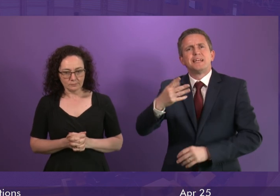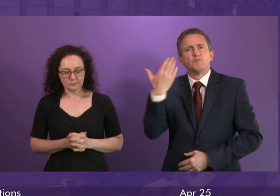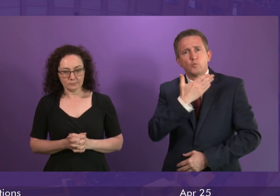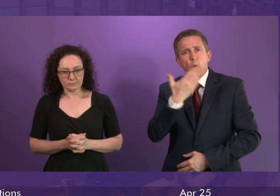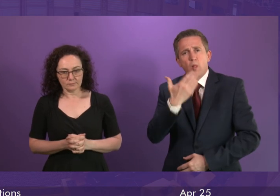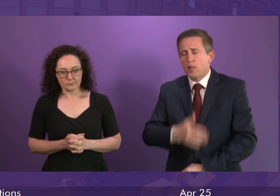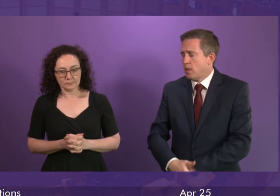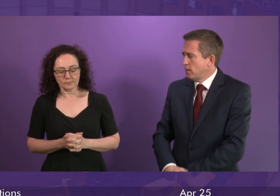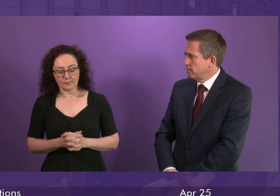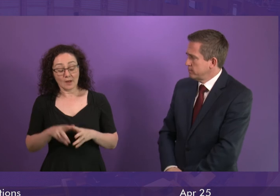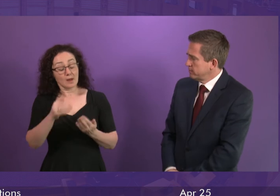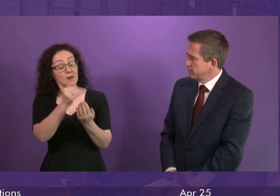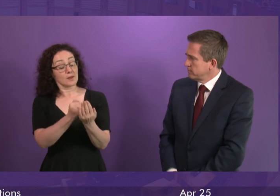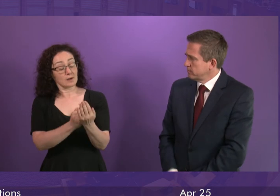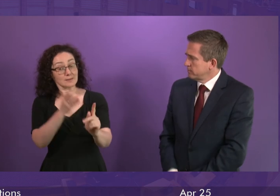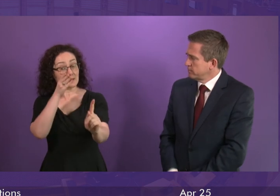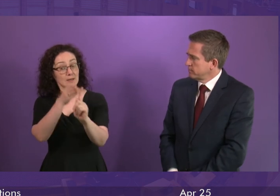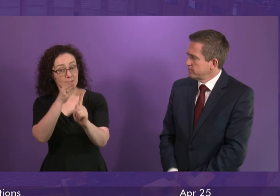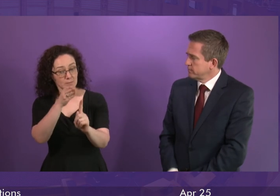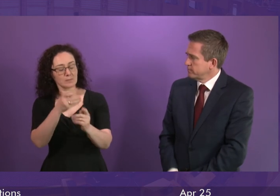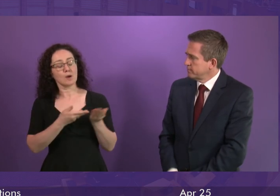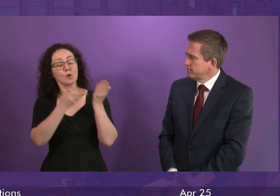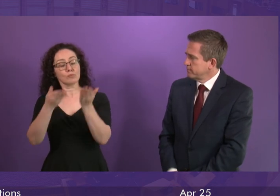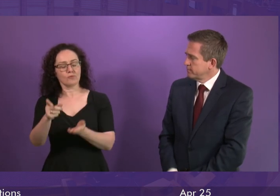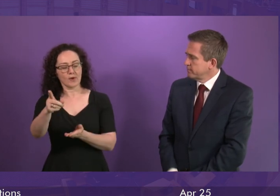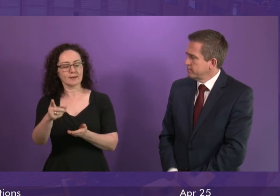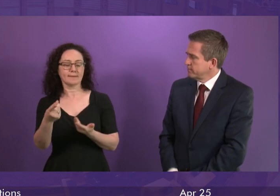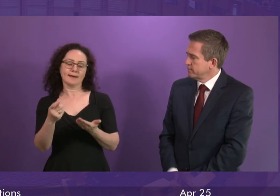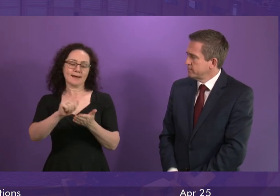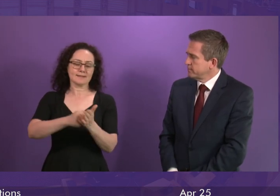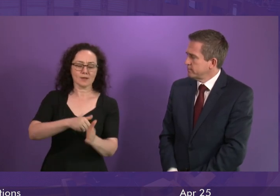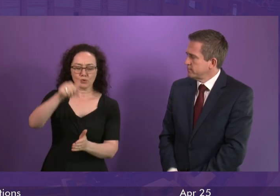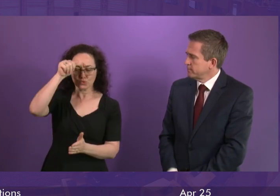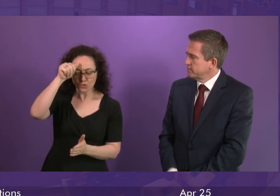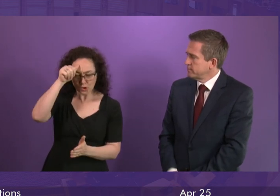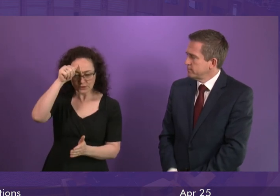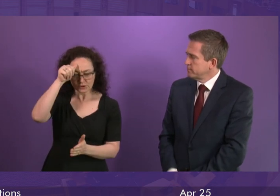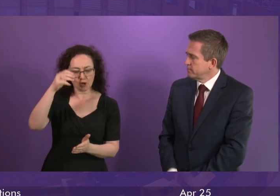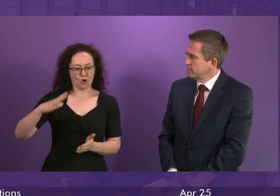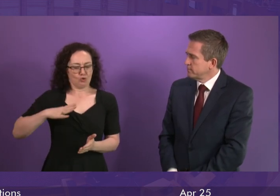The purpose of the curriculum is to provide young people with the skills, knowledge and experiences that will prepare them for their lives beyond school and provide them with